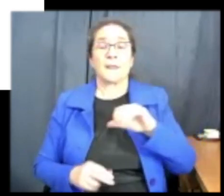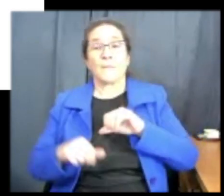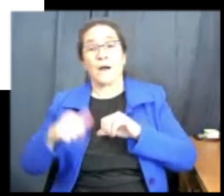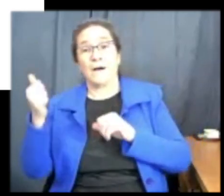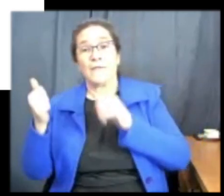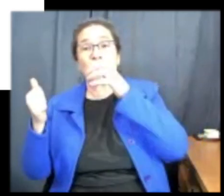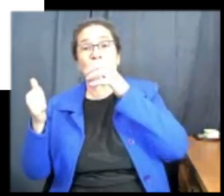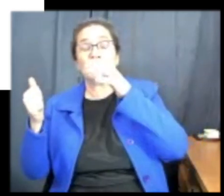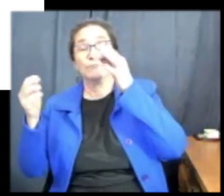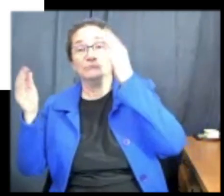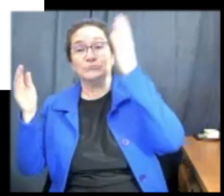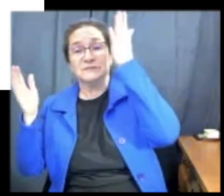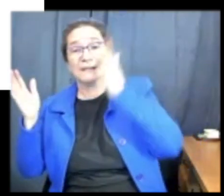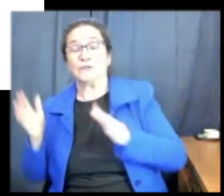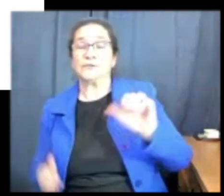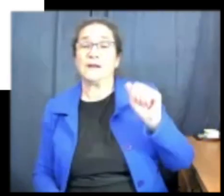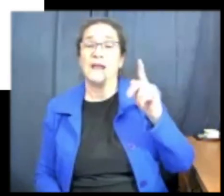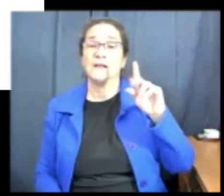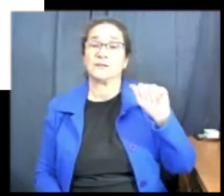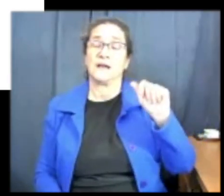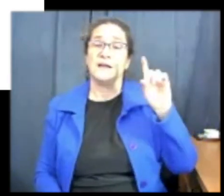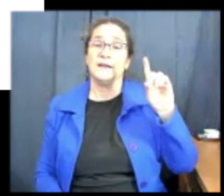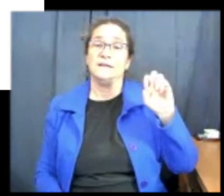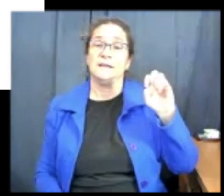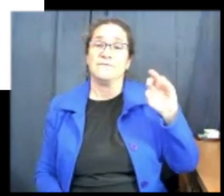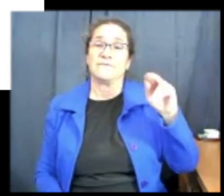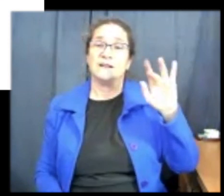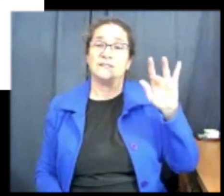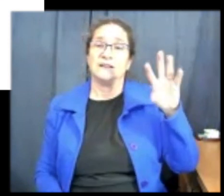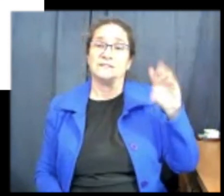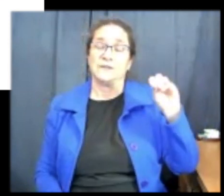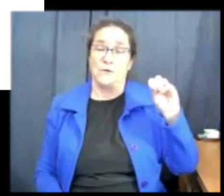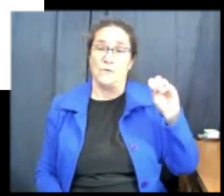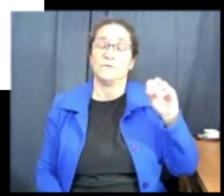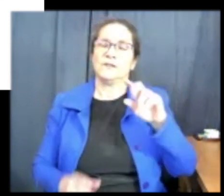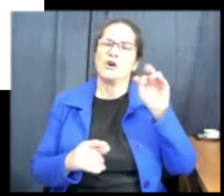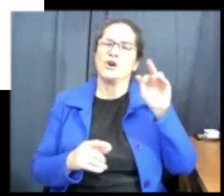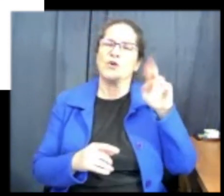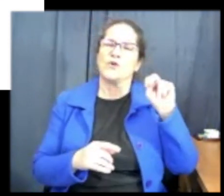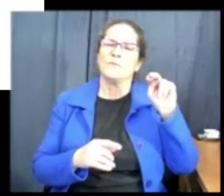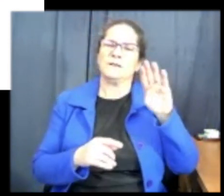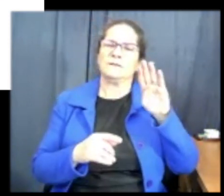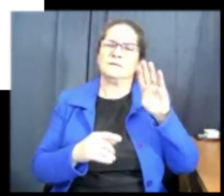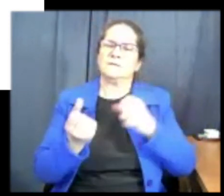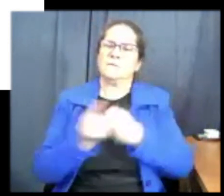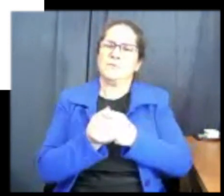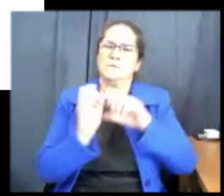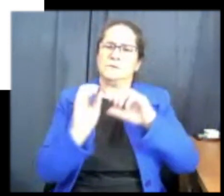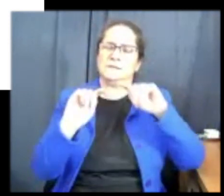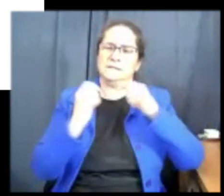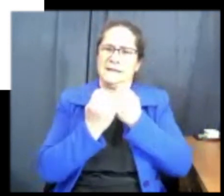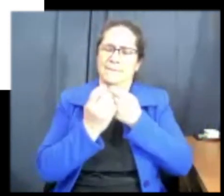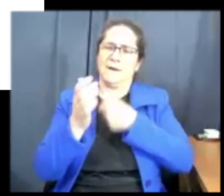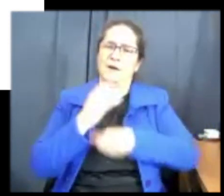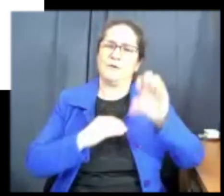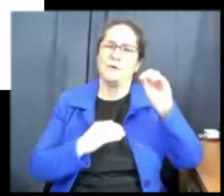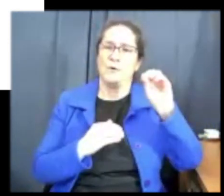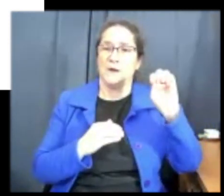is part of the Urban Support Team with the Office for Exceptional Children. So Andrea, are you ready to get started?